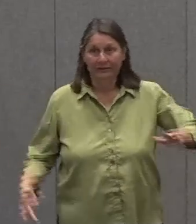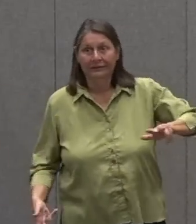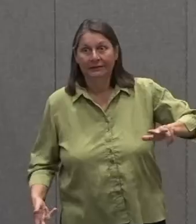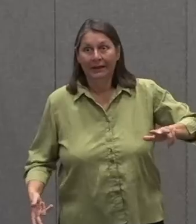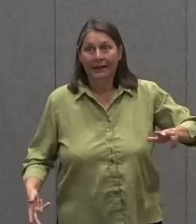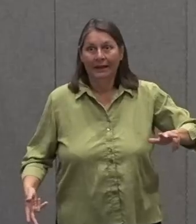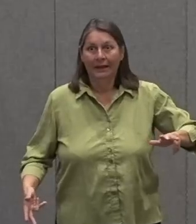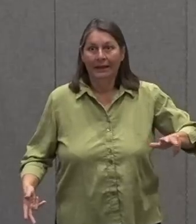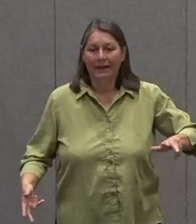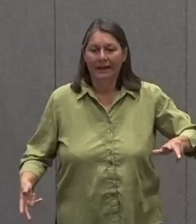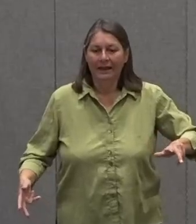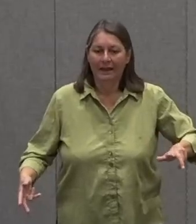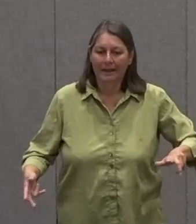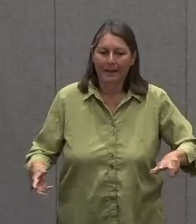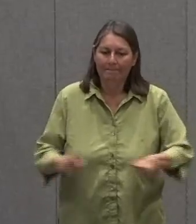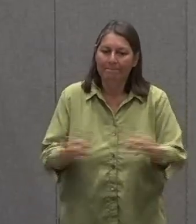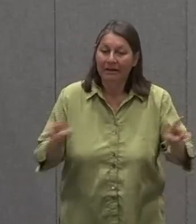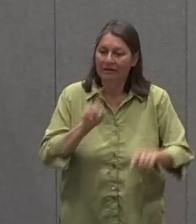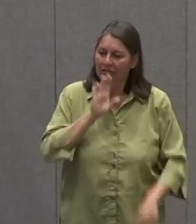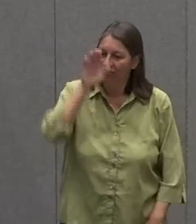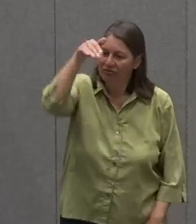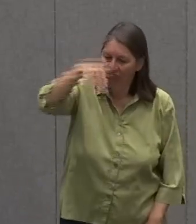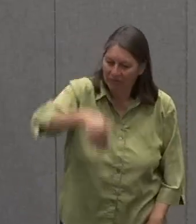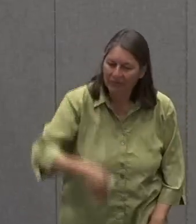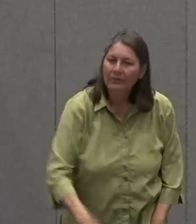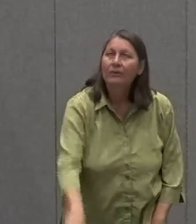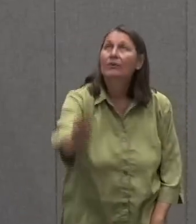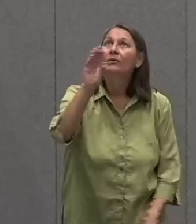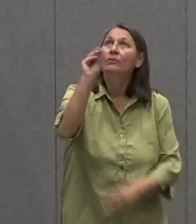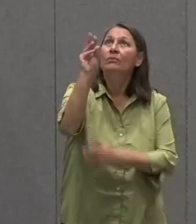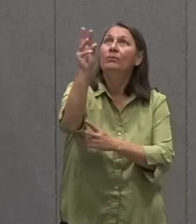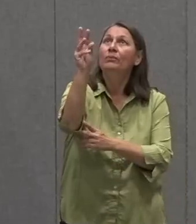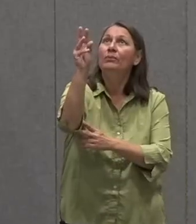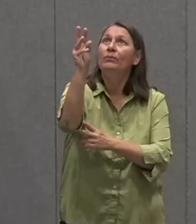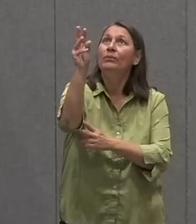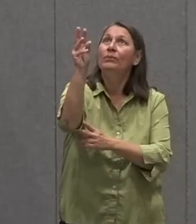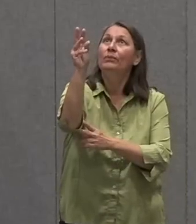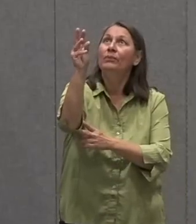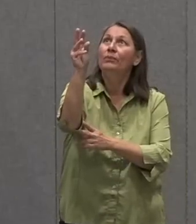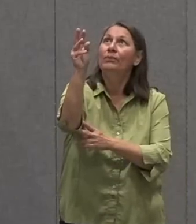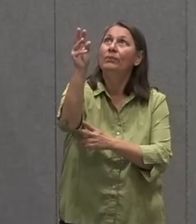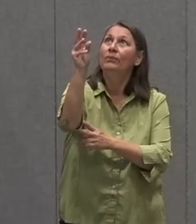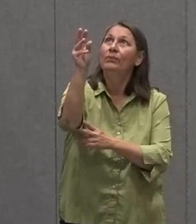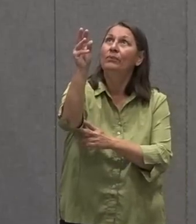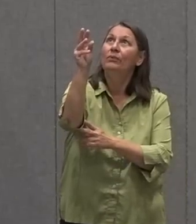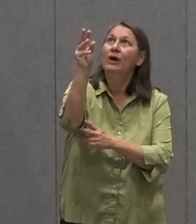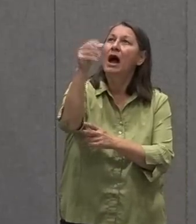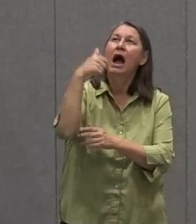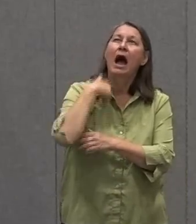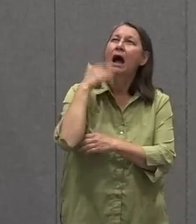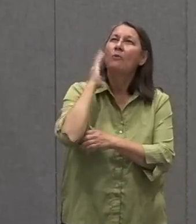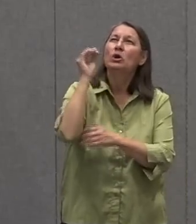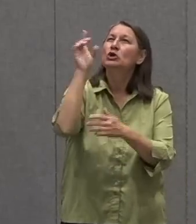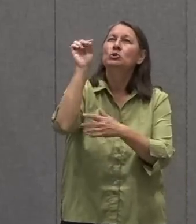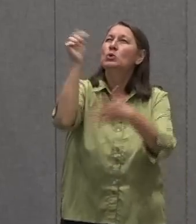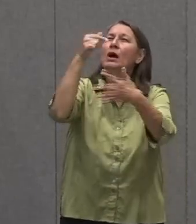With his trunk in the air, he trumpeted all the fine deeds he would perform if he were king.